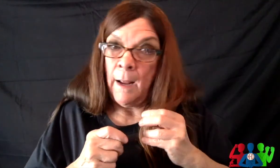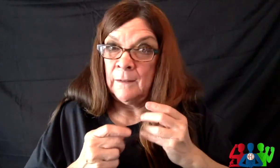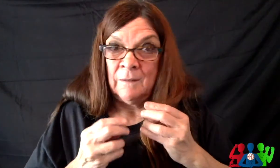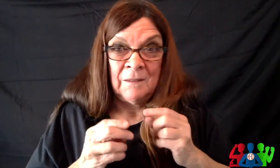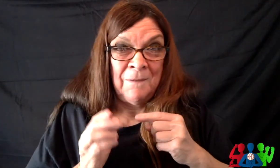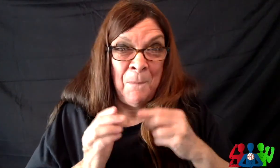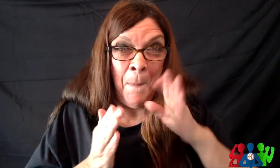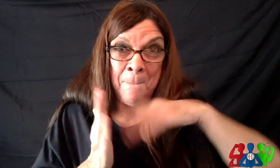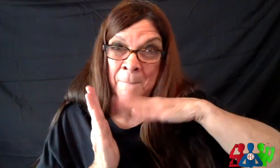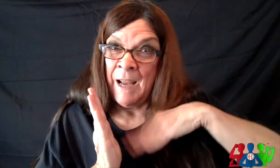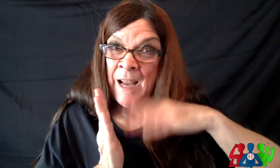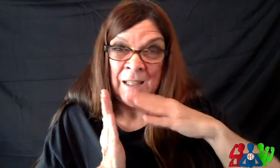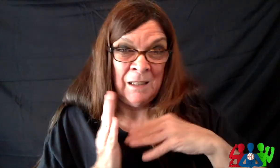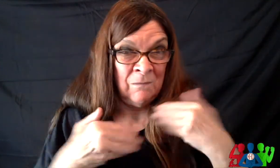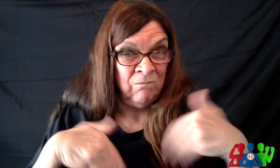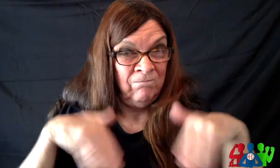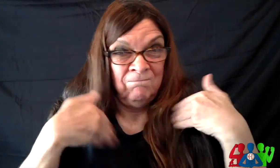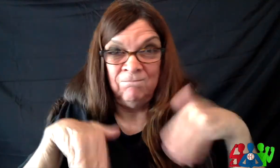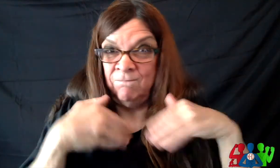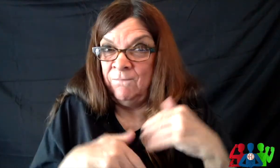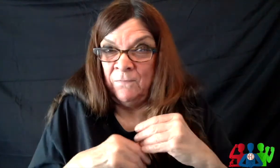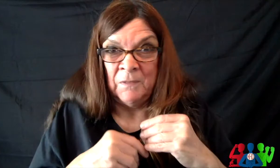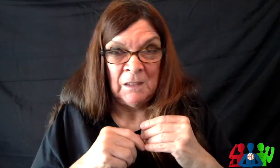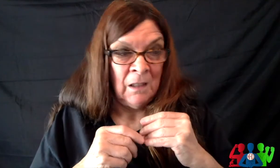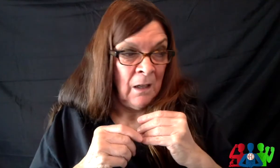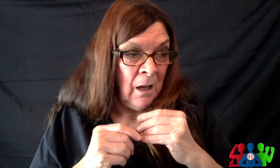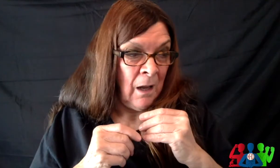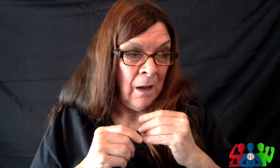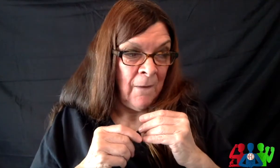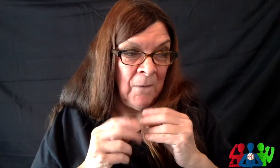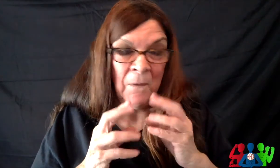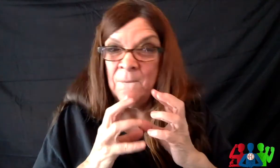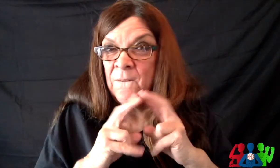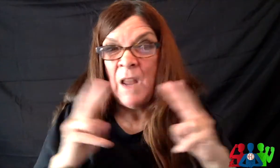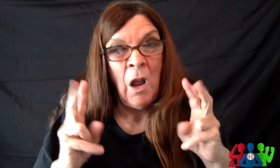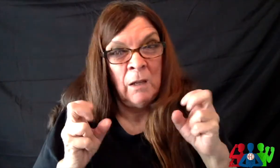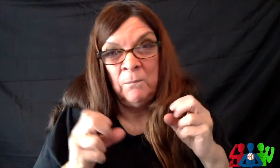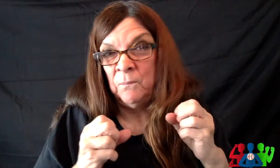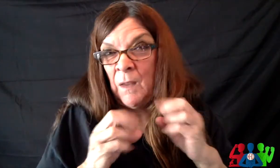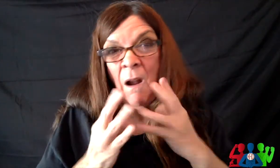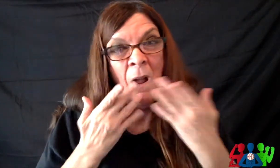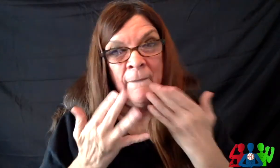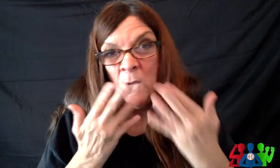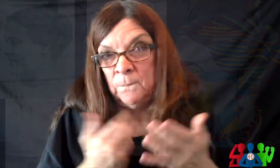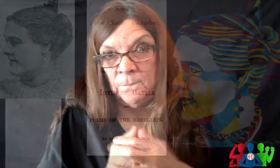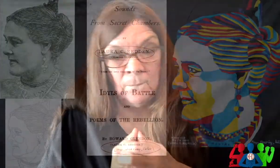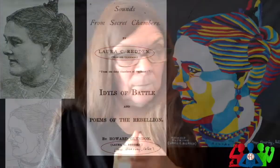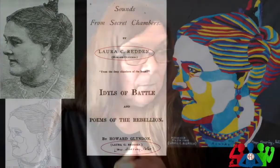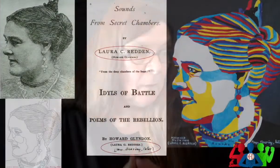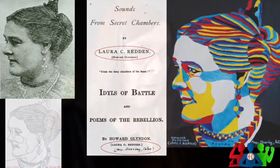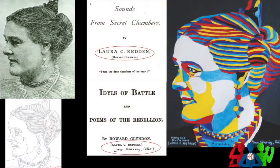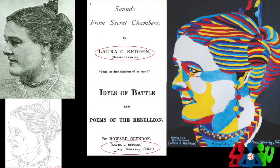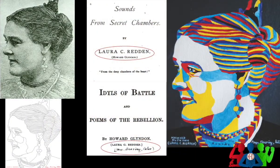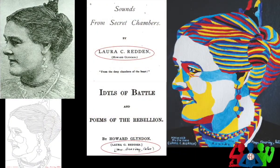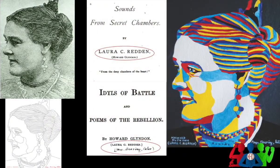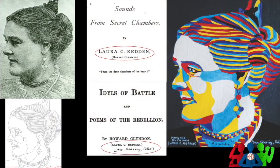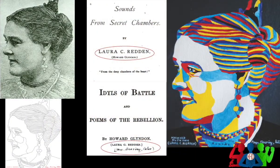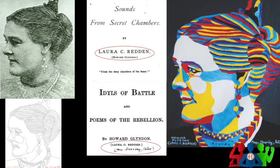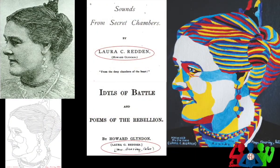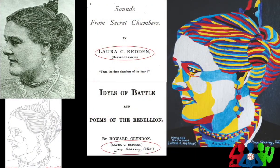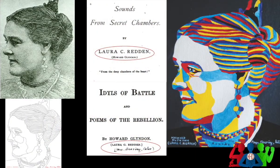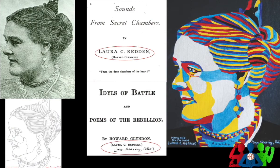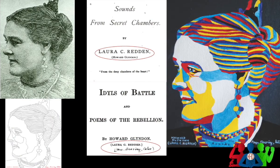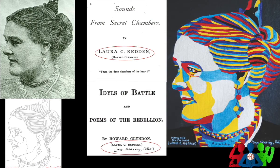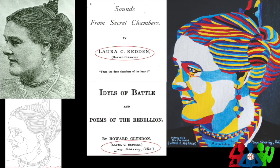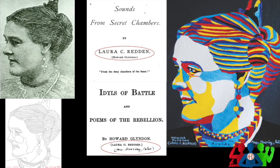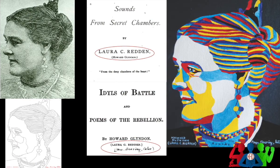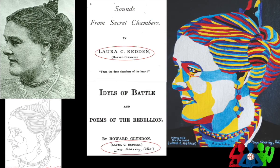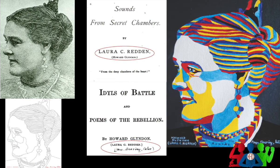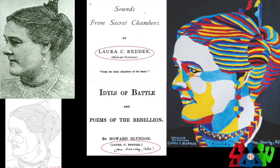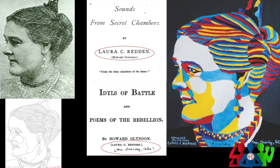what she may have looked like. Because of this, I decided to